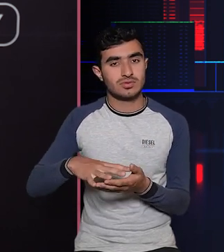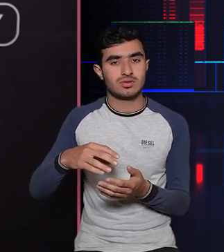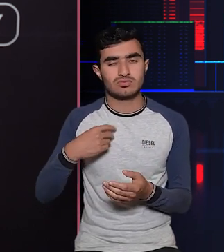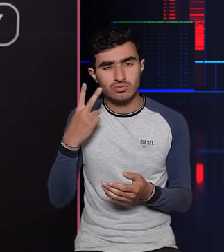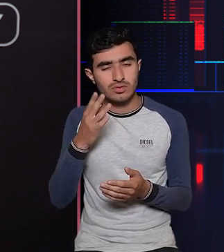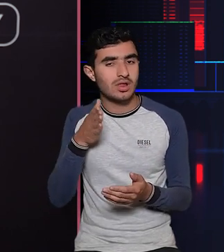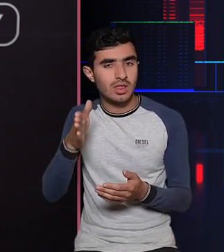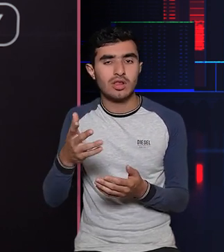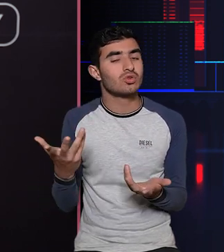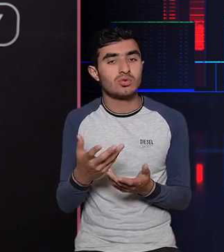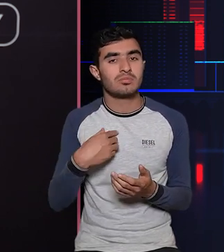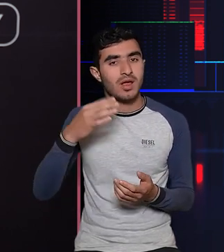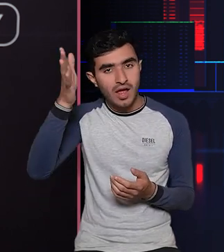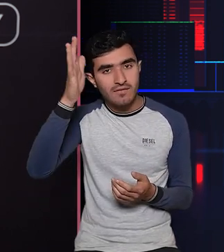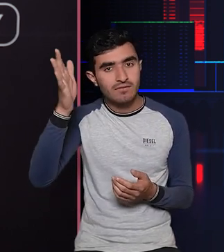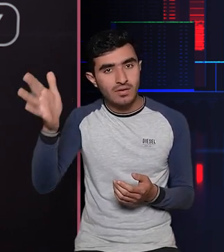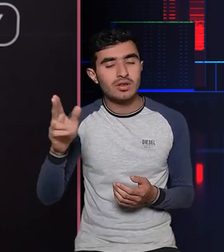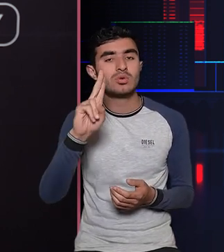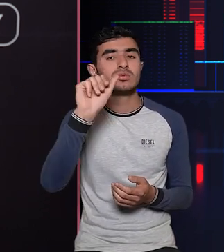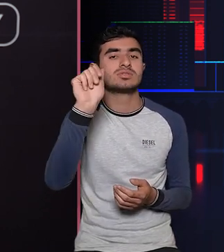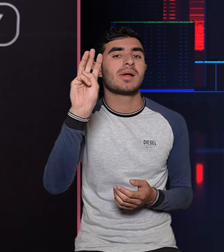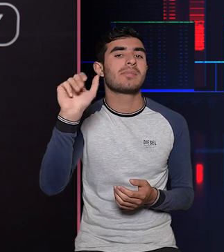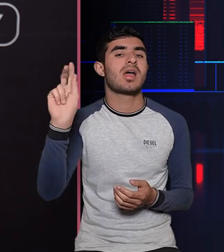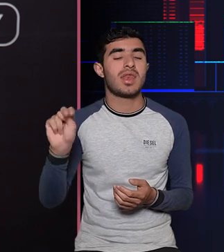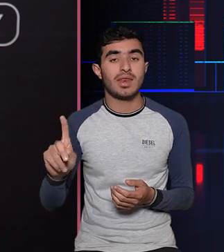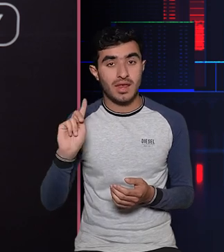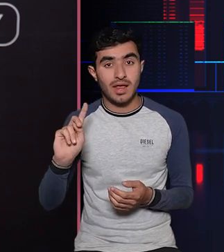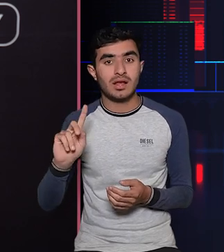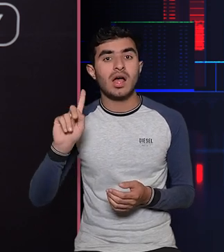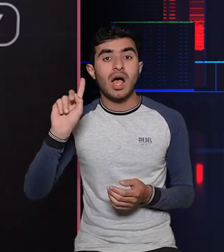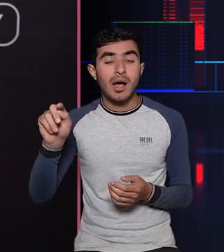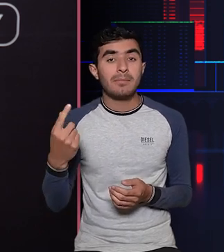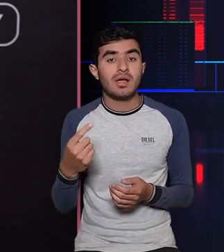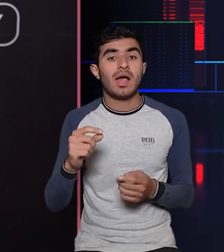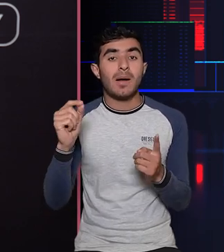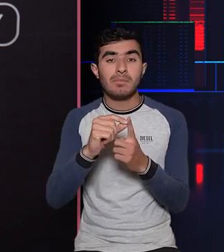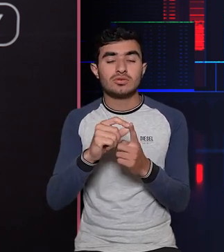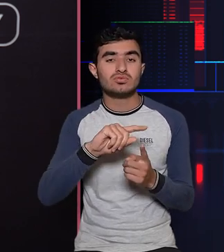Later on I also developed an interest in hockey because my great grandfather, Tariq Ismail